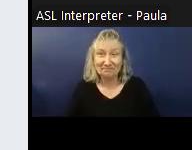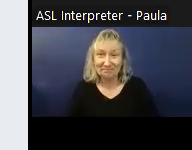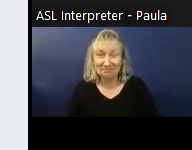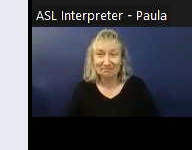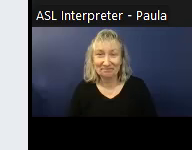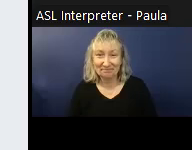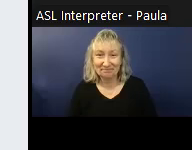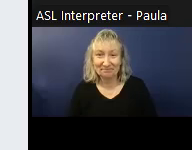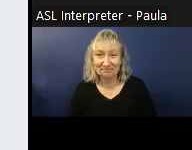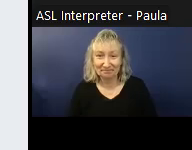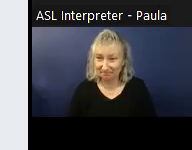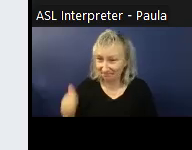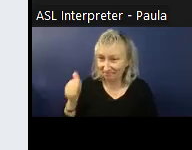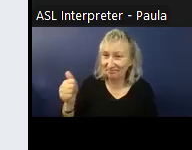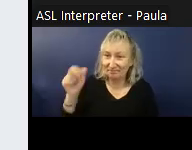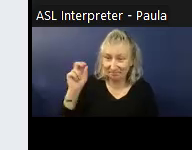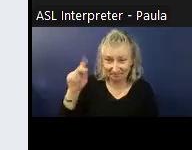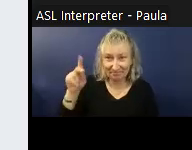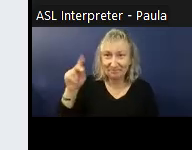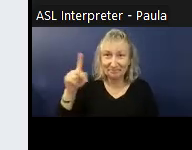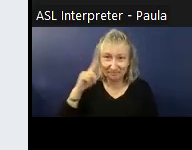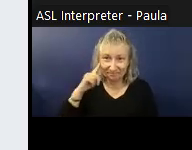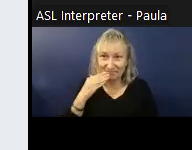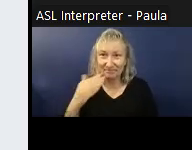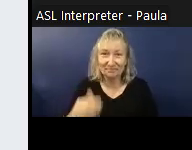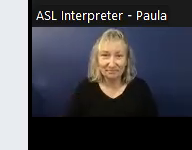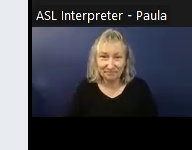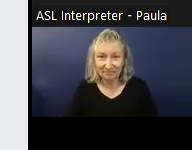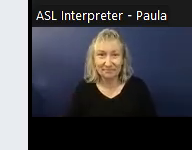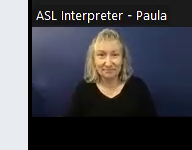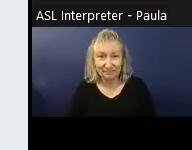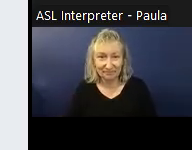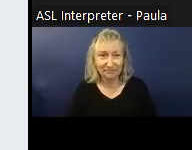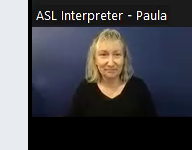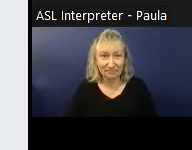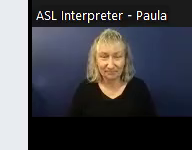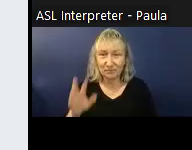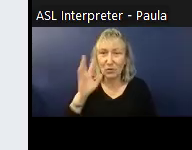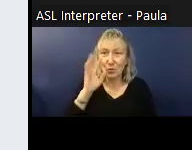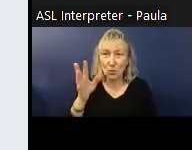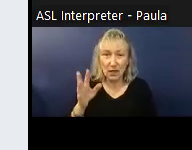OK. Yeah. We'll put in chat when you can return.